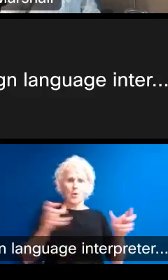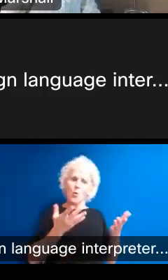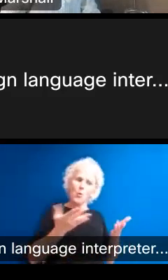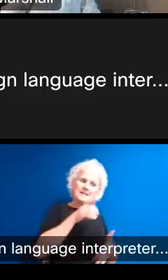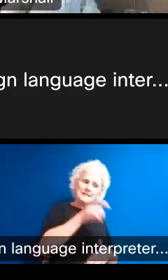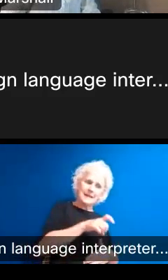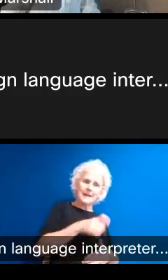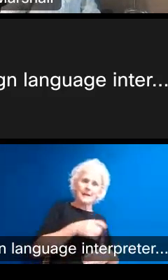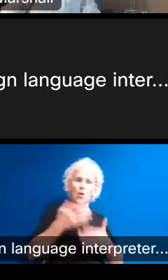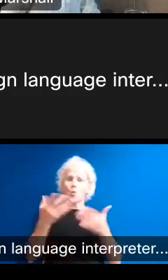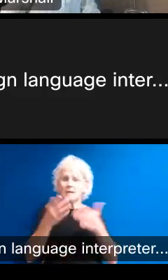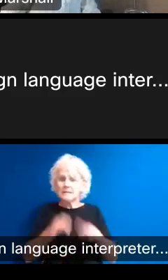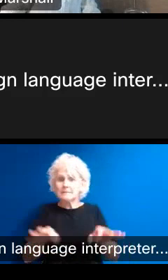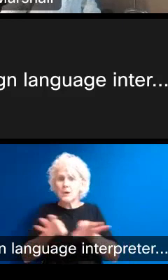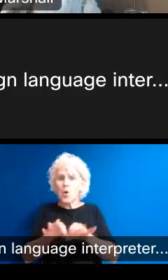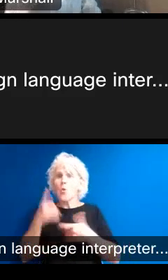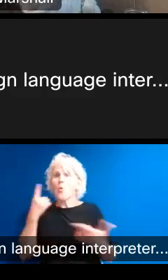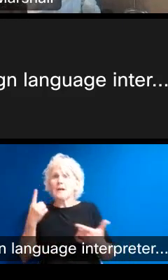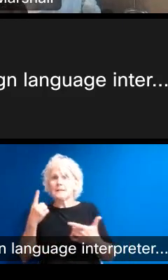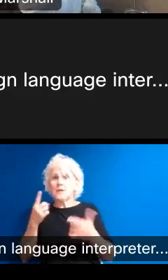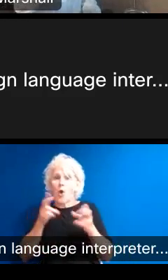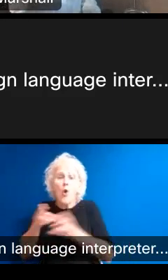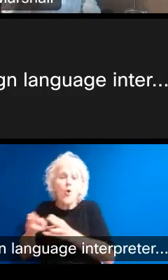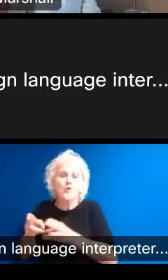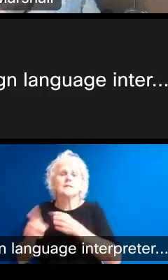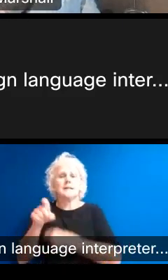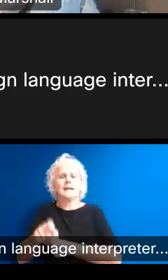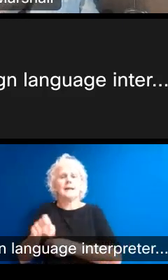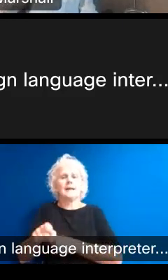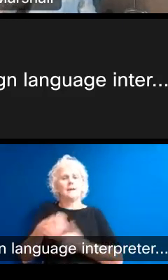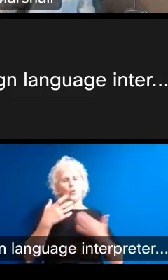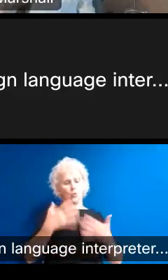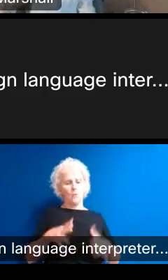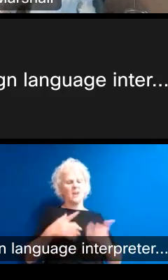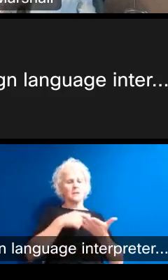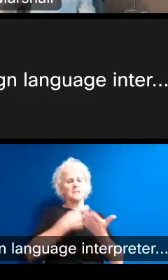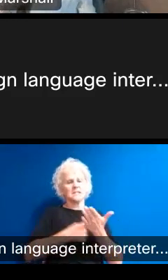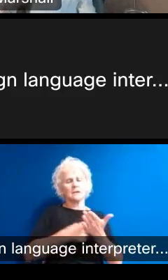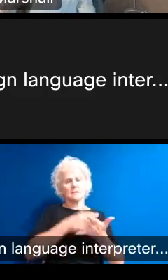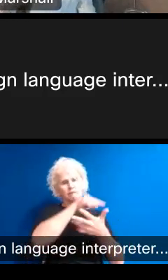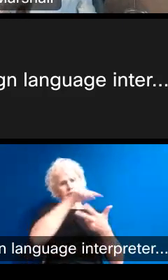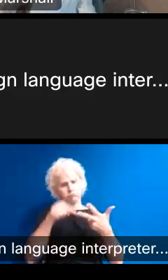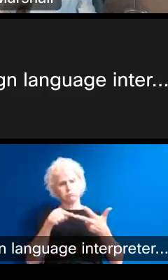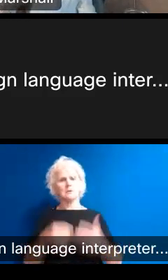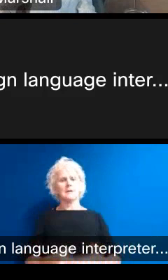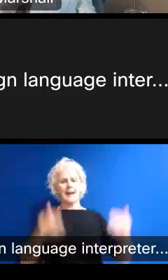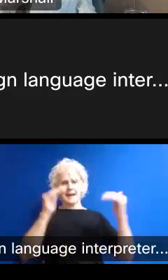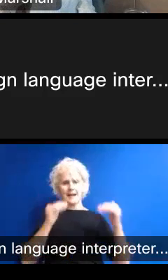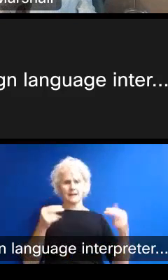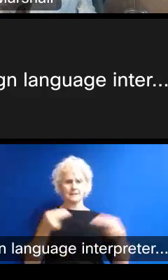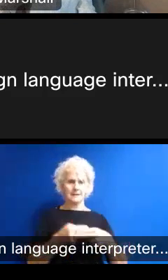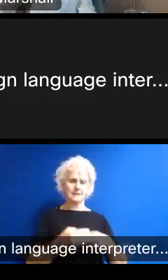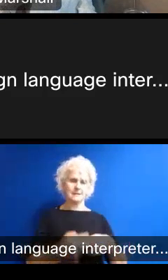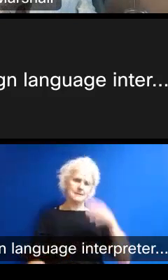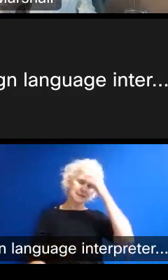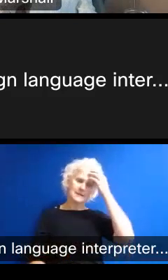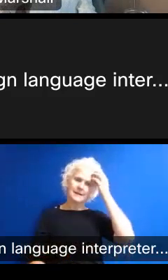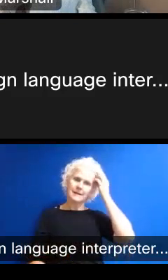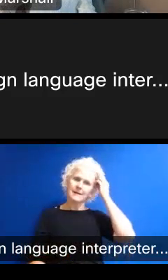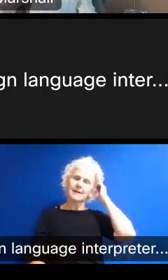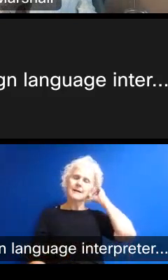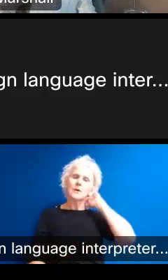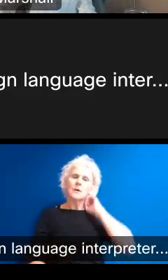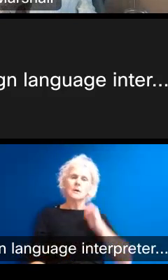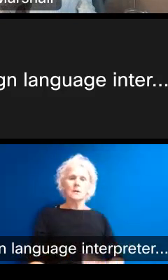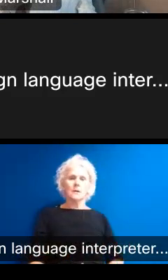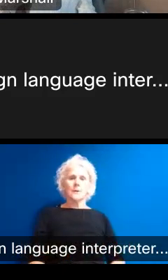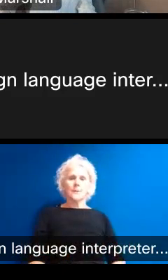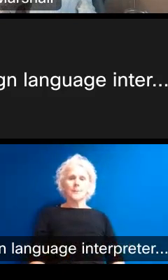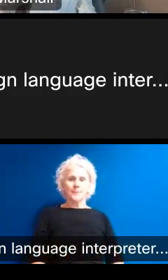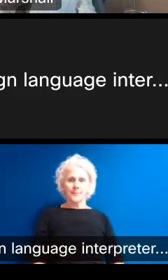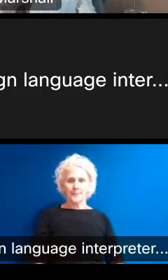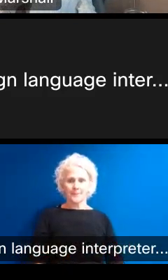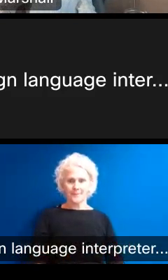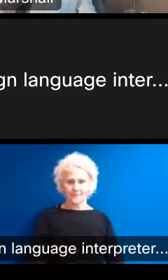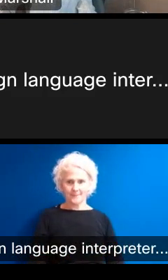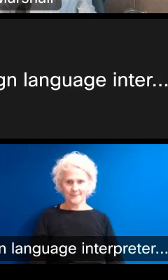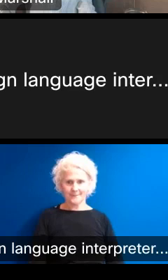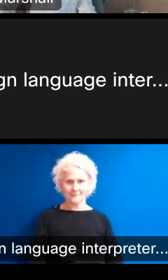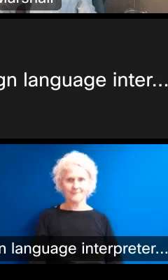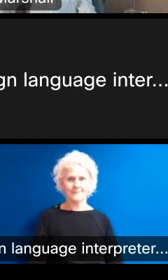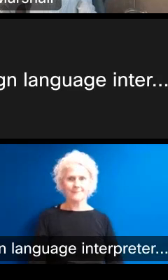and what's our urgent need? And that's just what we went through now. Next slide.